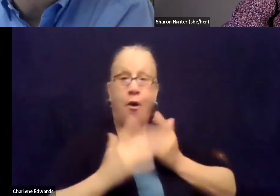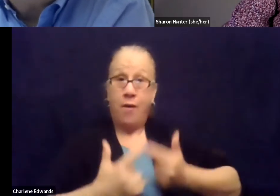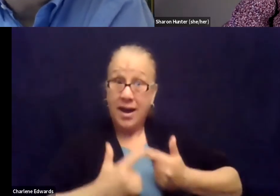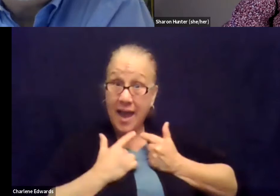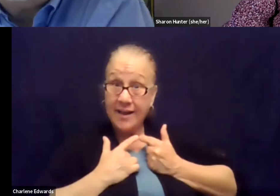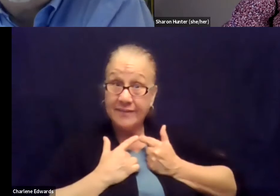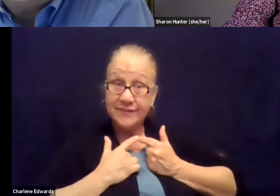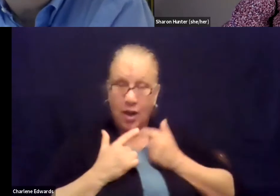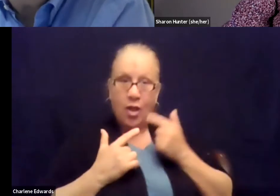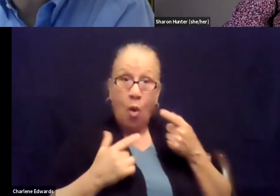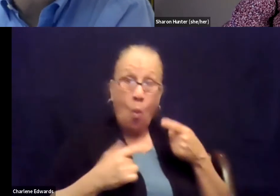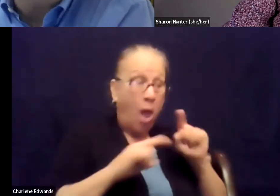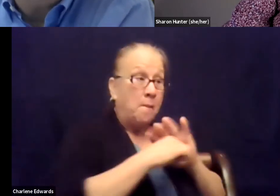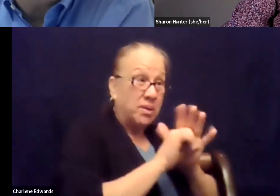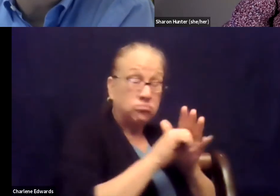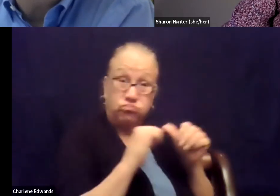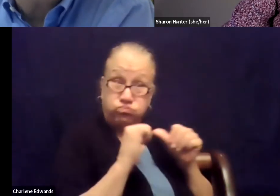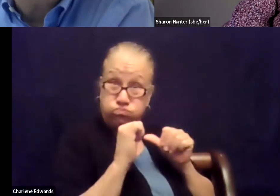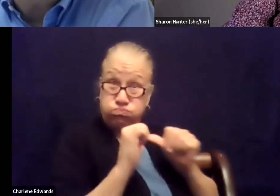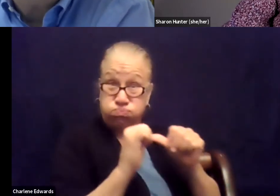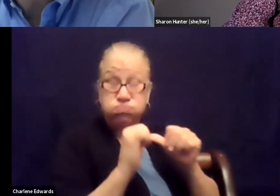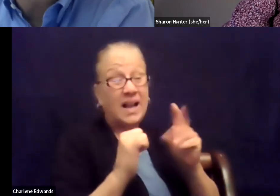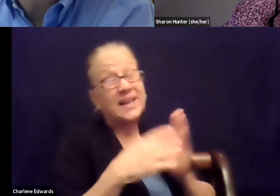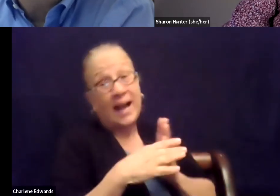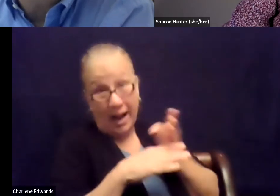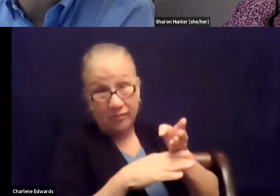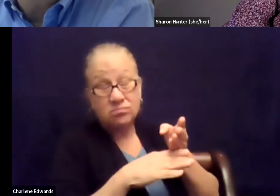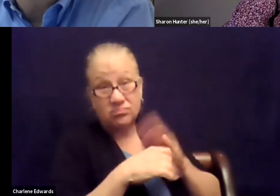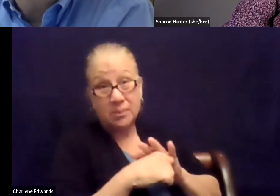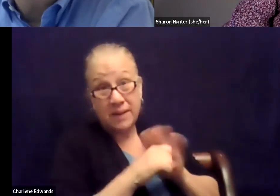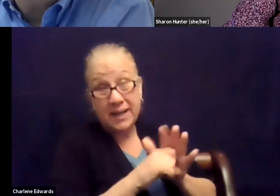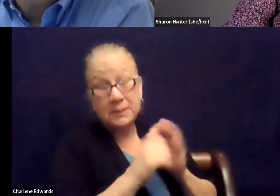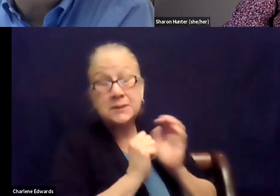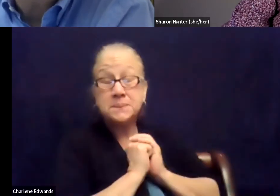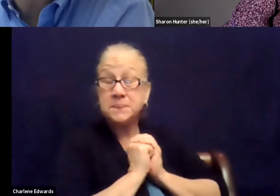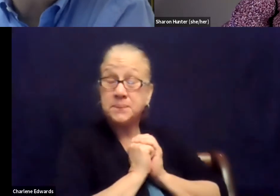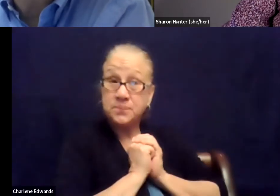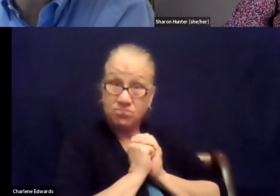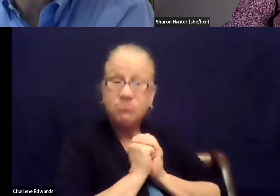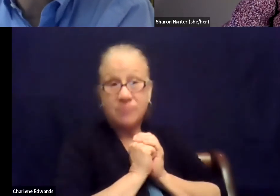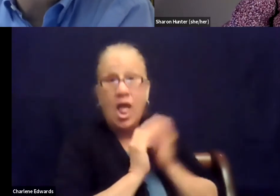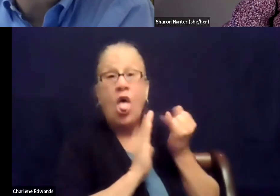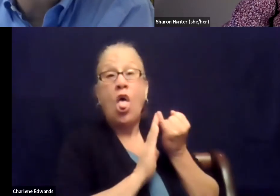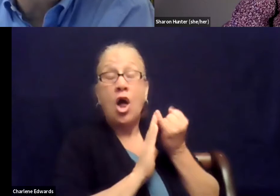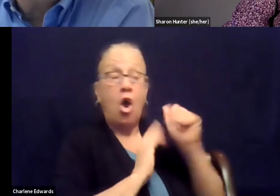while the pandemic continues, and post pandemic. The arts are in the best position to offer that.